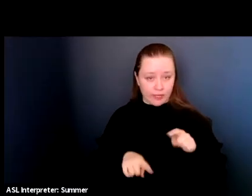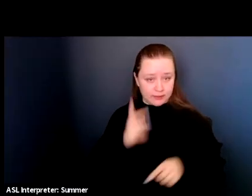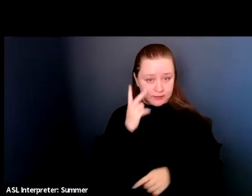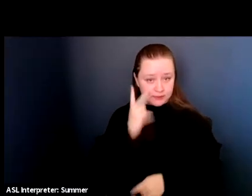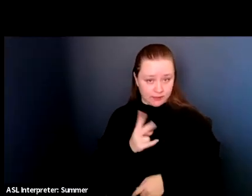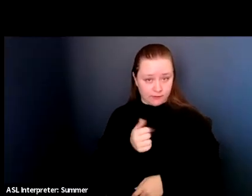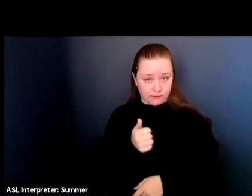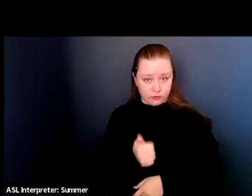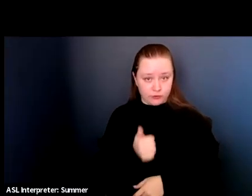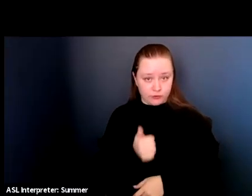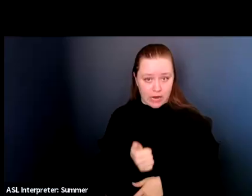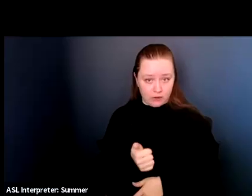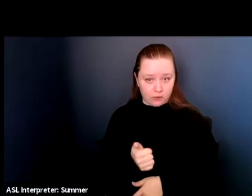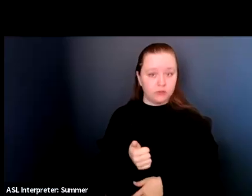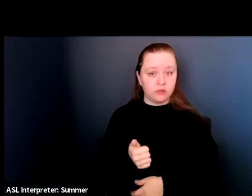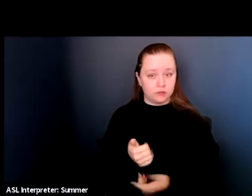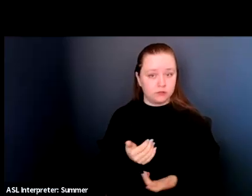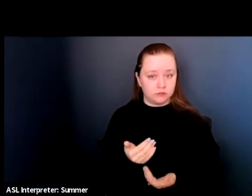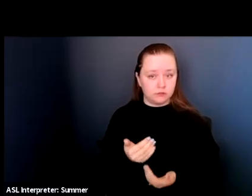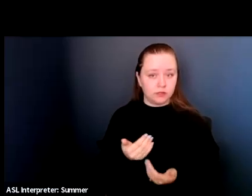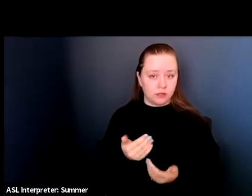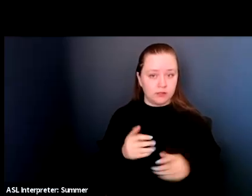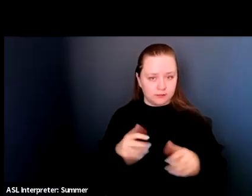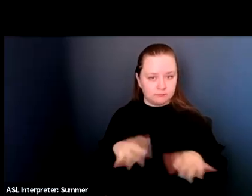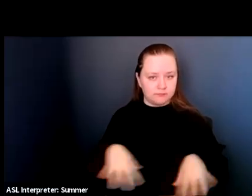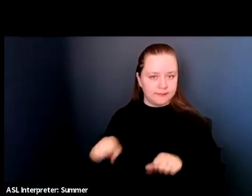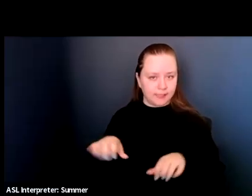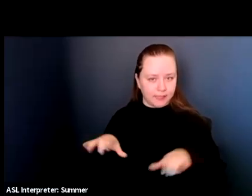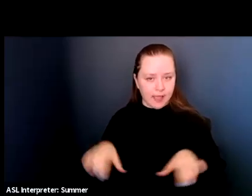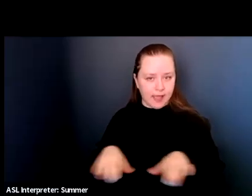to be able to take action because